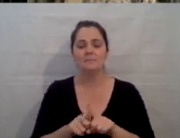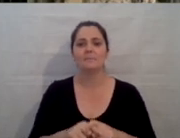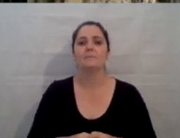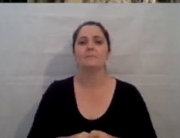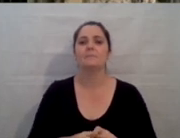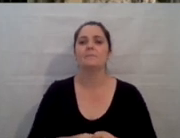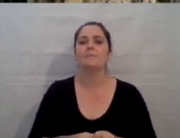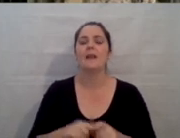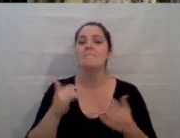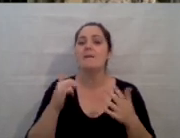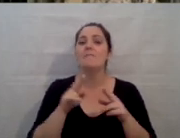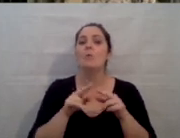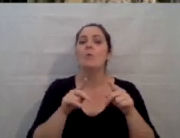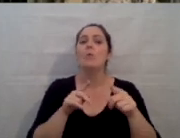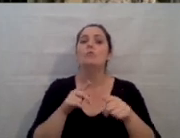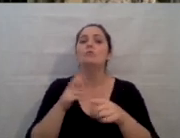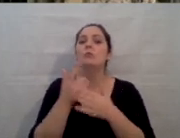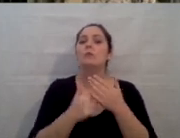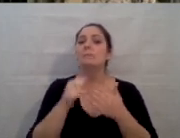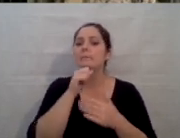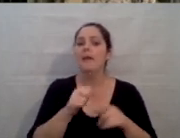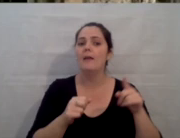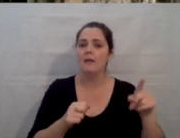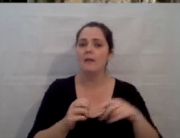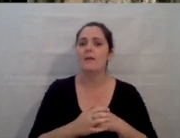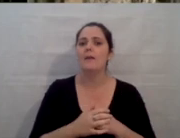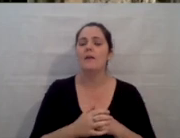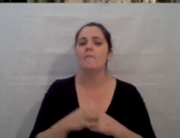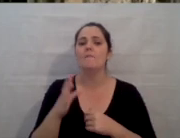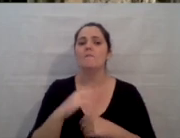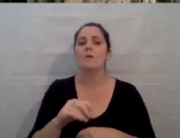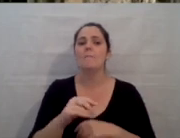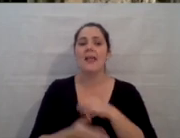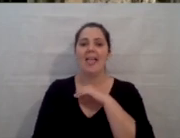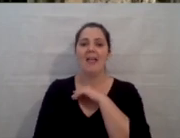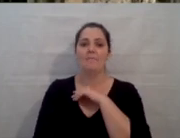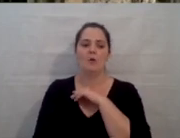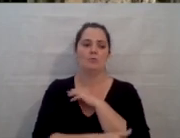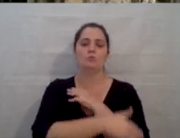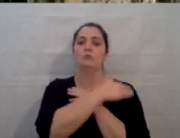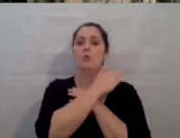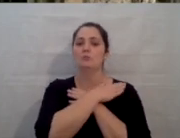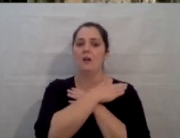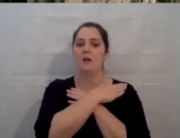might take the length of this arm from elbow to shoulder, sight that, and compare that to his thigh.